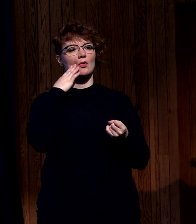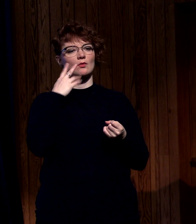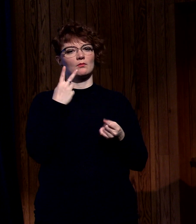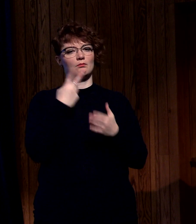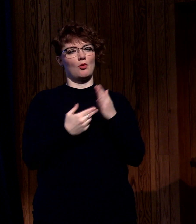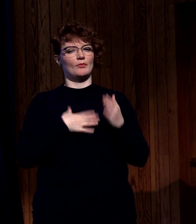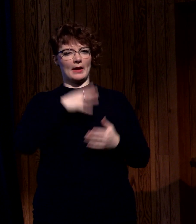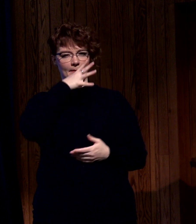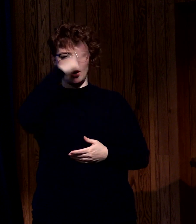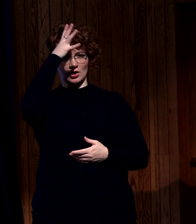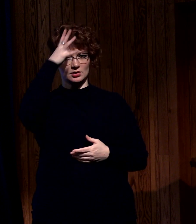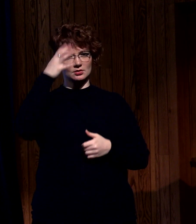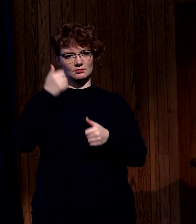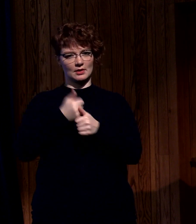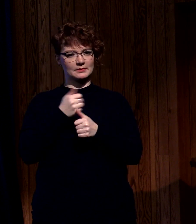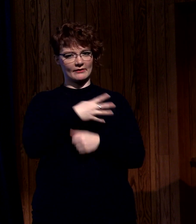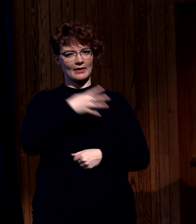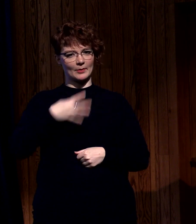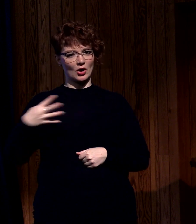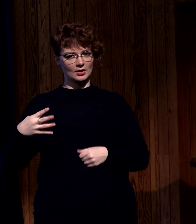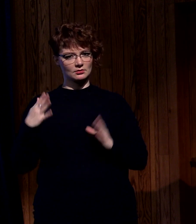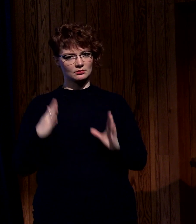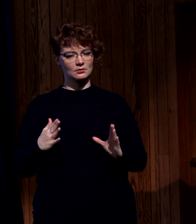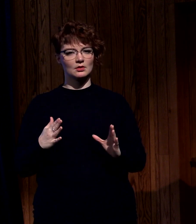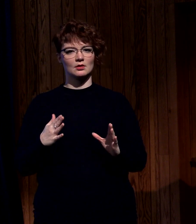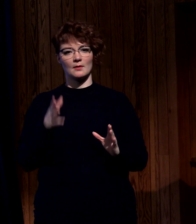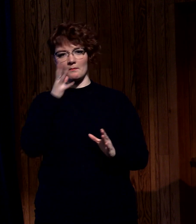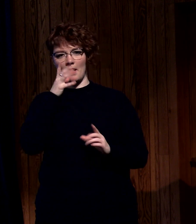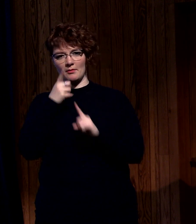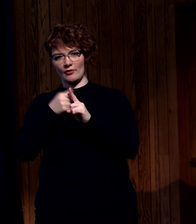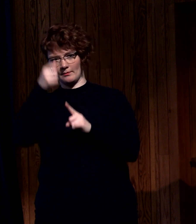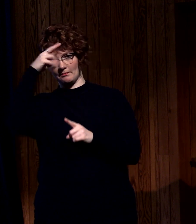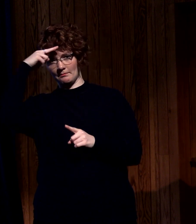parents are immigrants. My mom is from Mexico, and my dad is